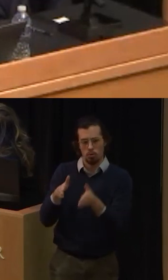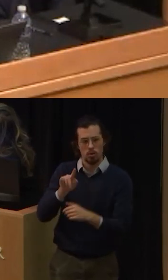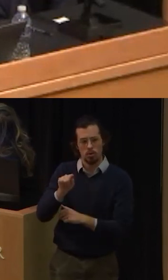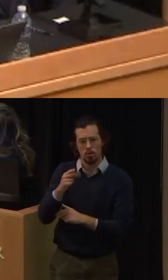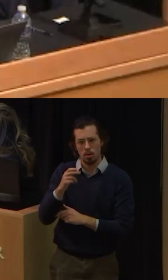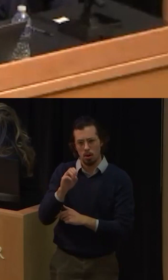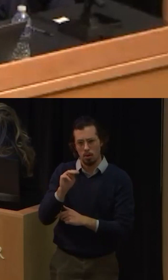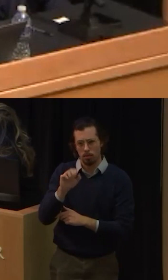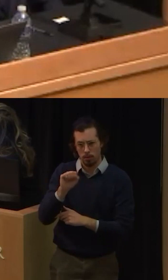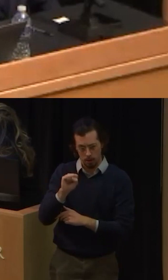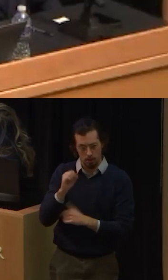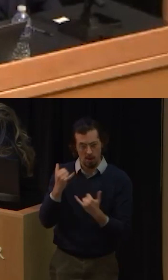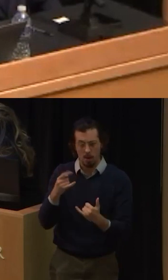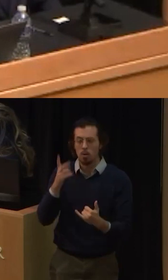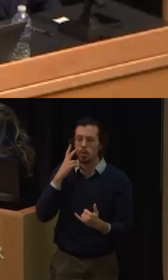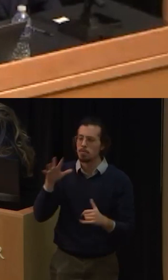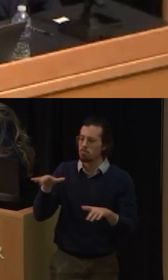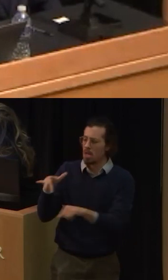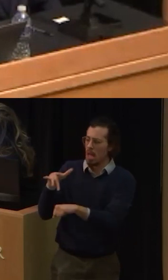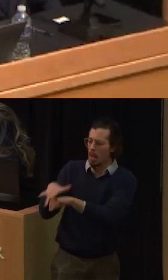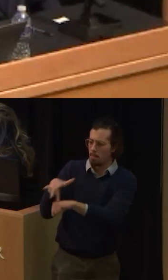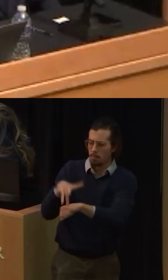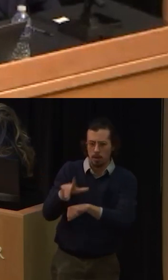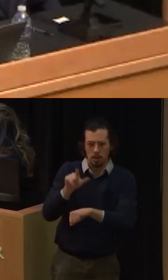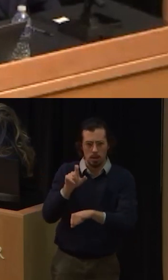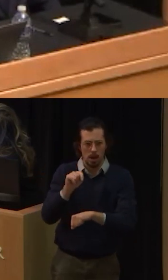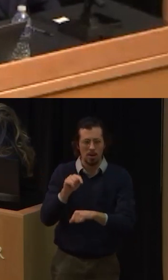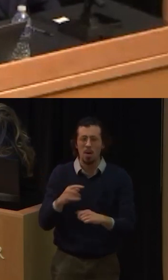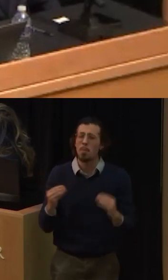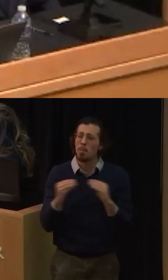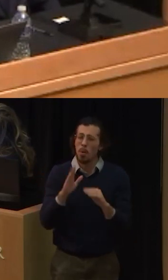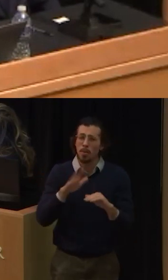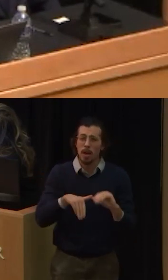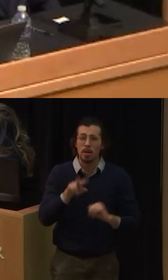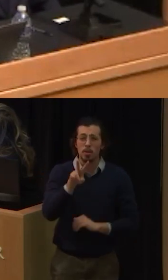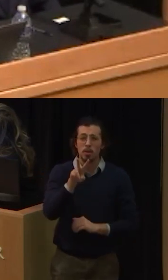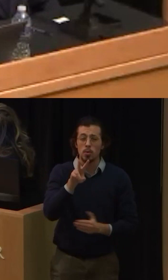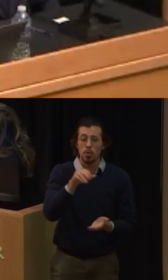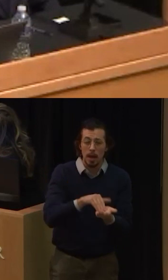you'll see vacant lots. We have more than 2,200 vacant lots